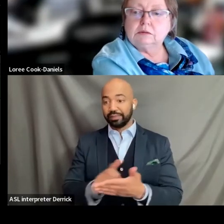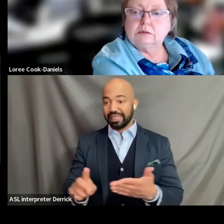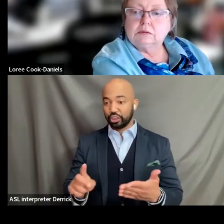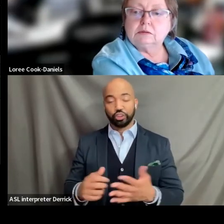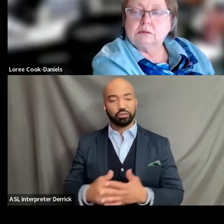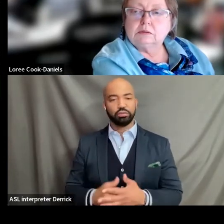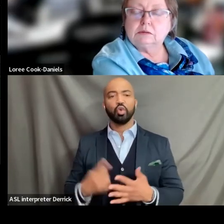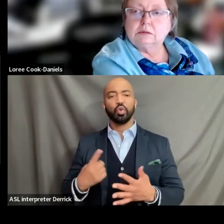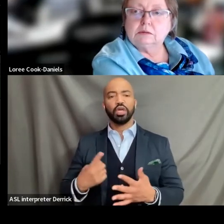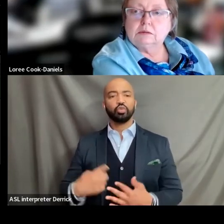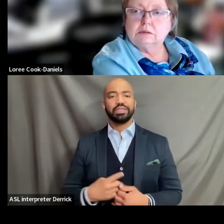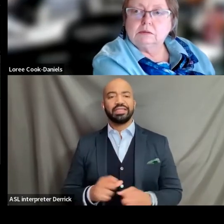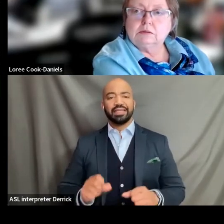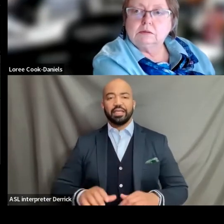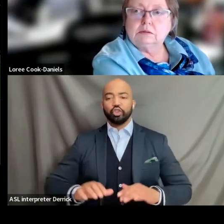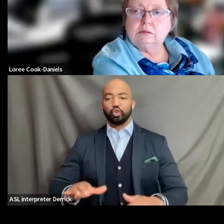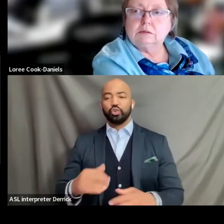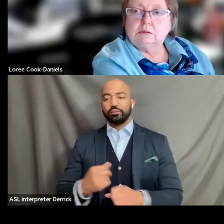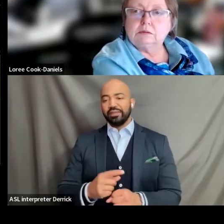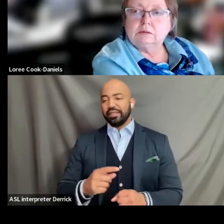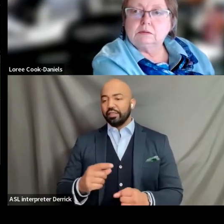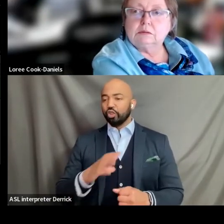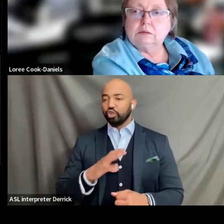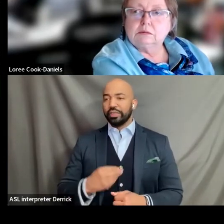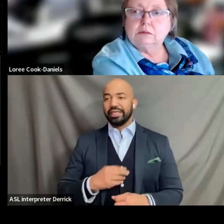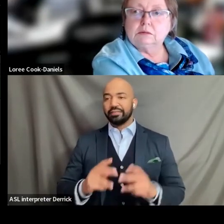and what we can do to make trans lives better and healthier.